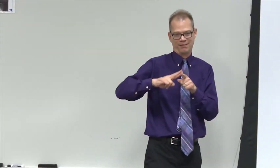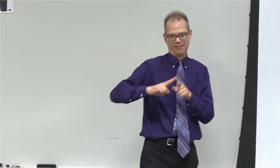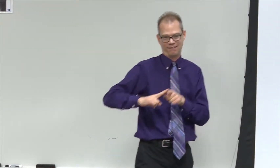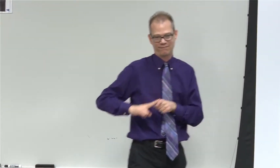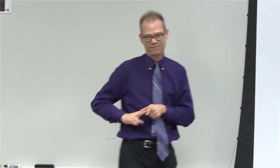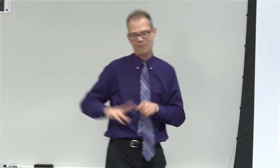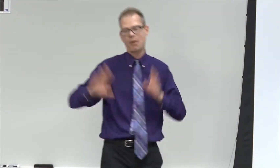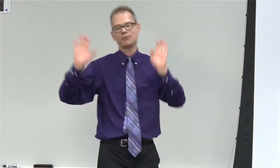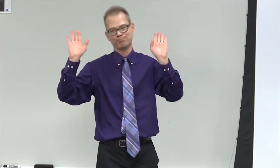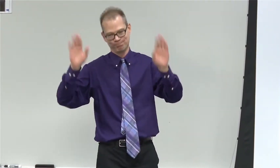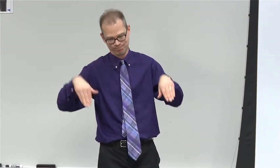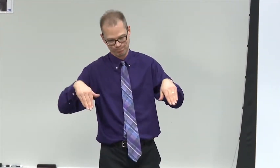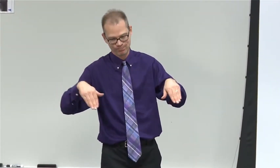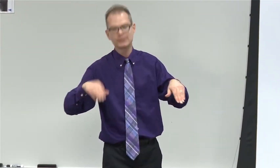with my...with the vocabulary that I was using.